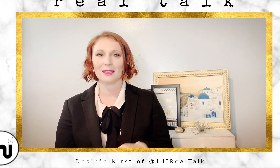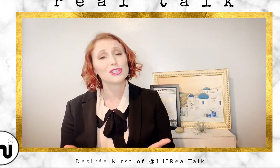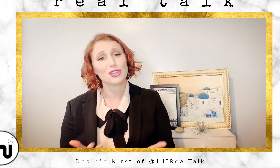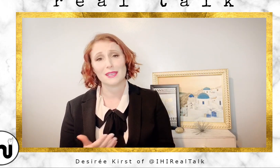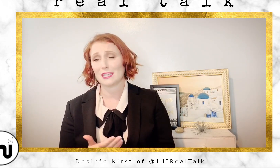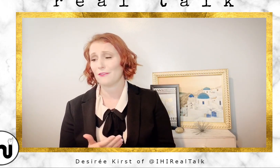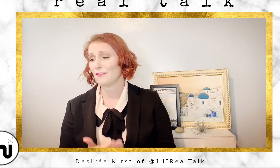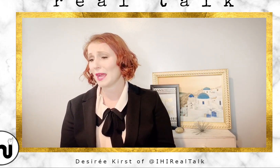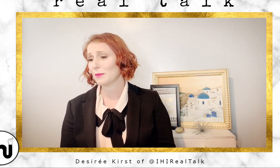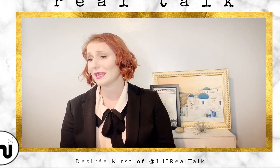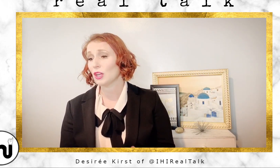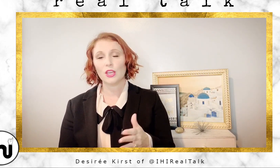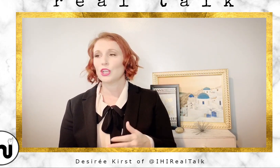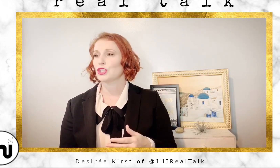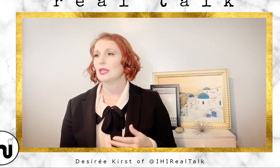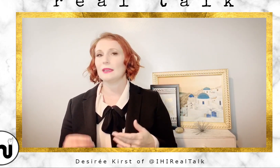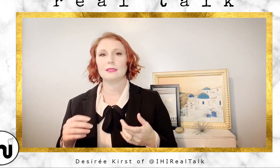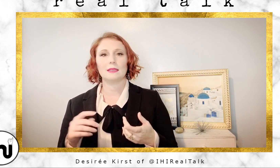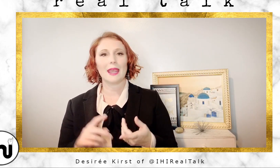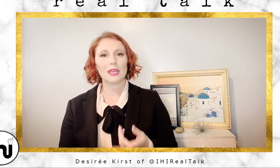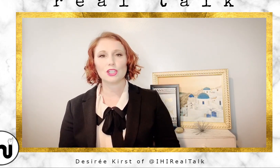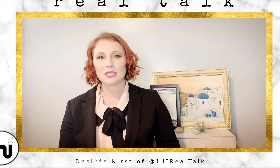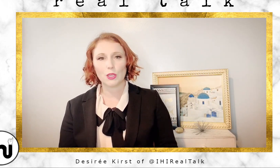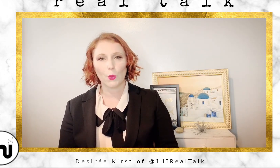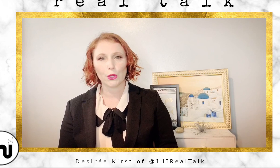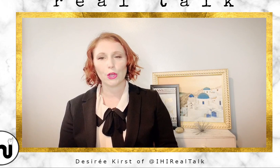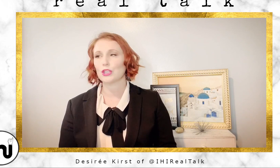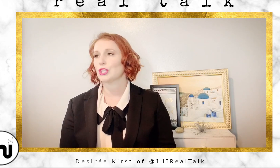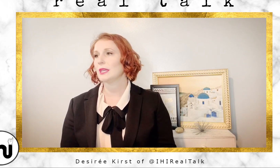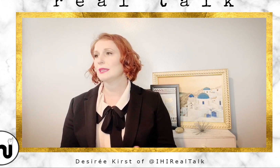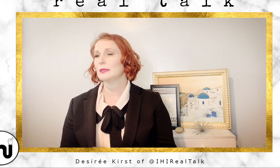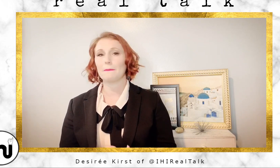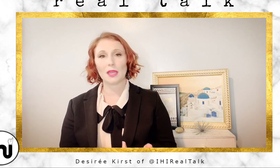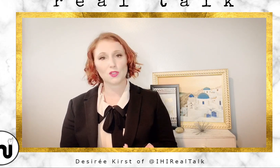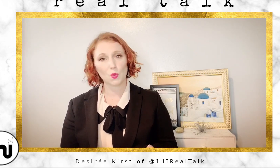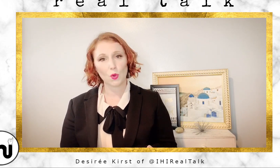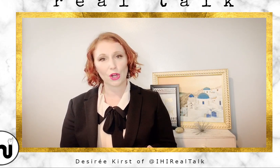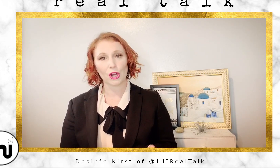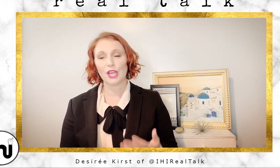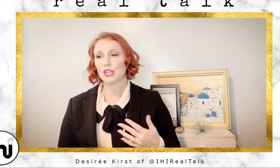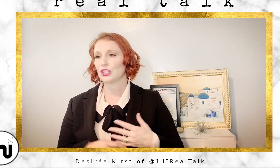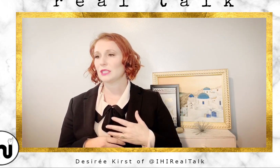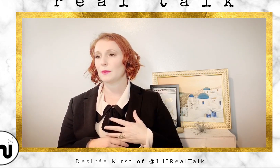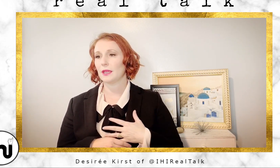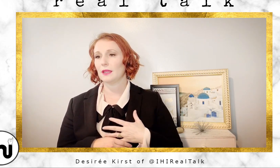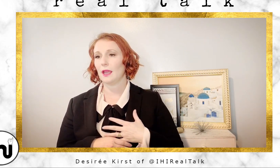She has deaf family. She is an agency owner. She is a mentor. She's been and